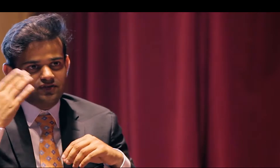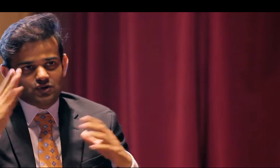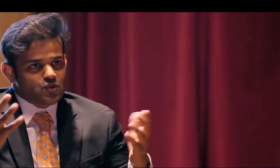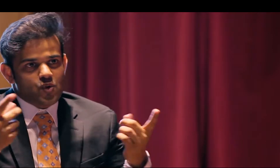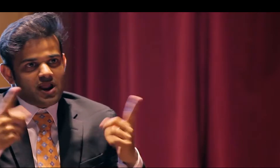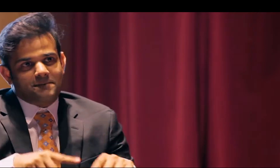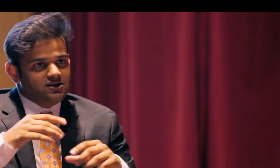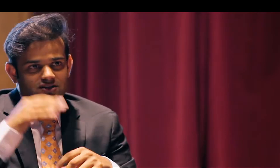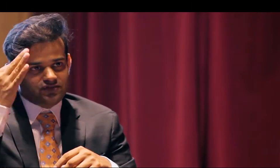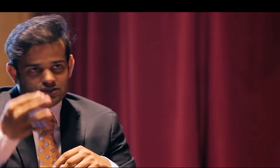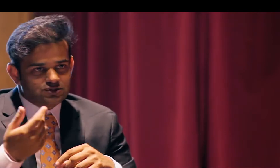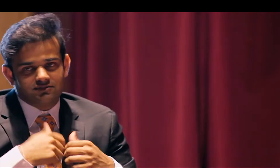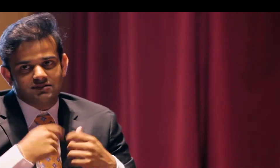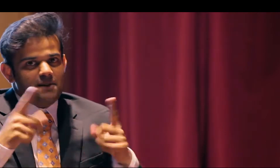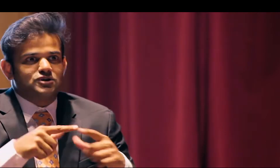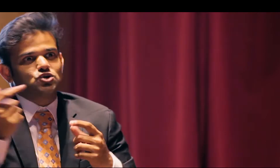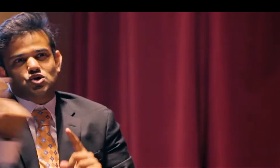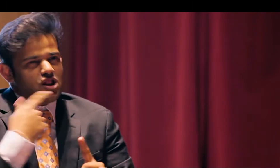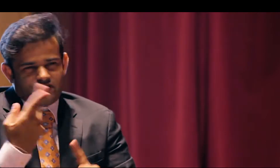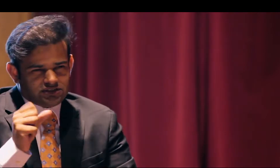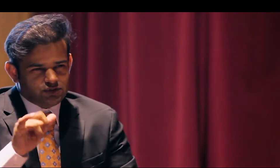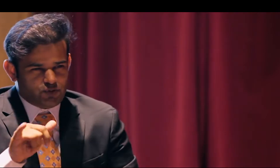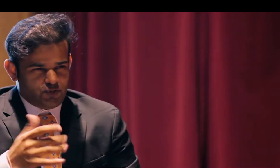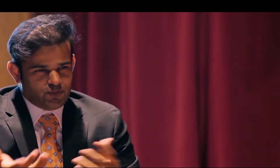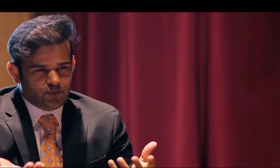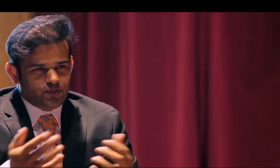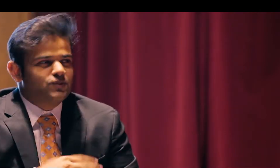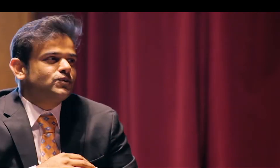[Vai] Yeah, we definitely can't predict what will happen in the future of course.